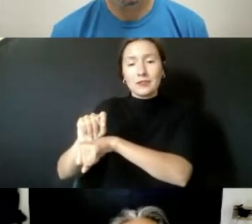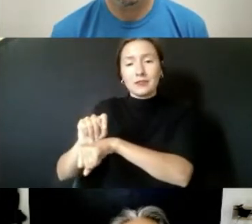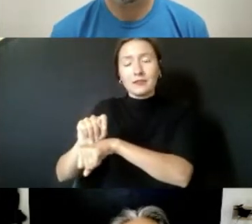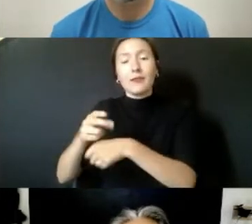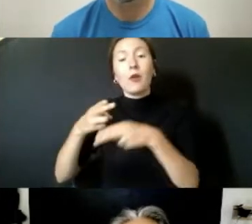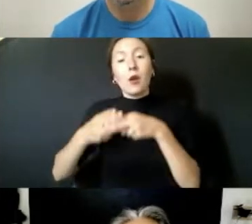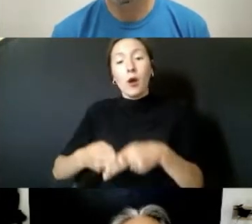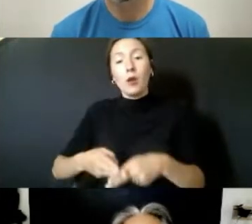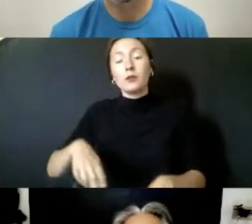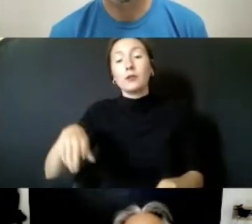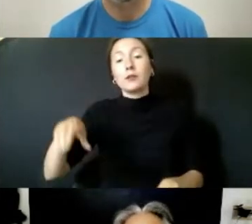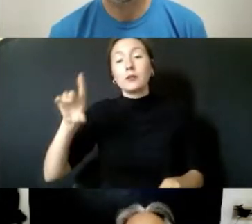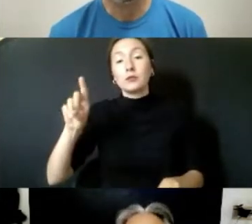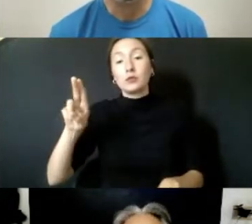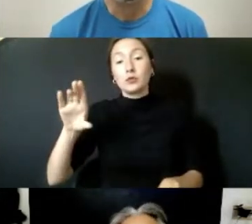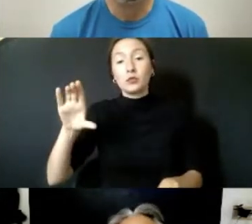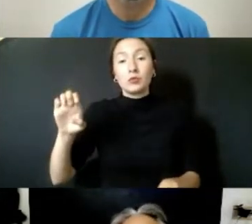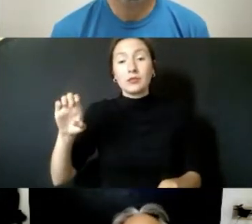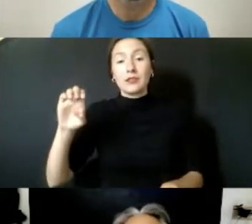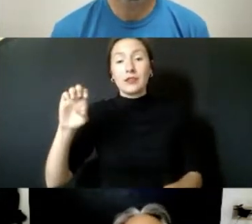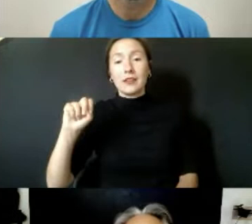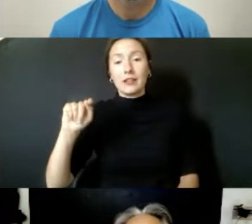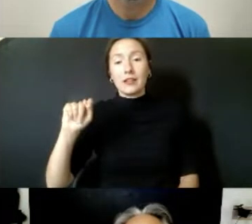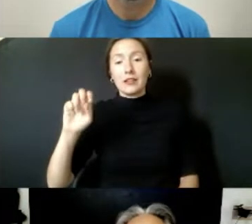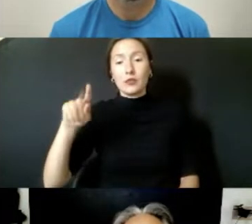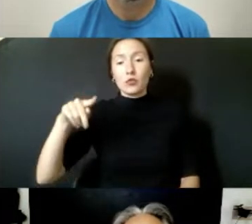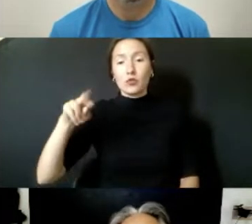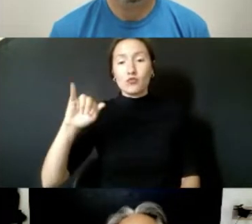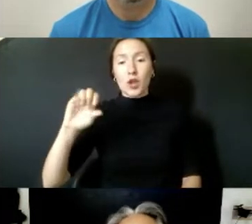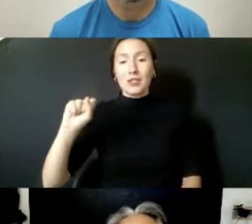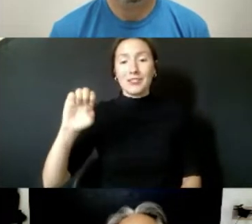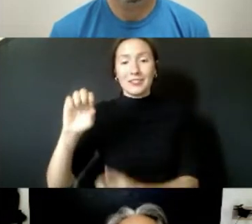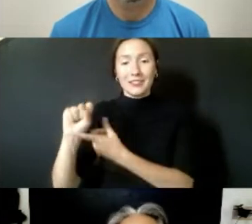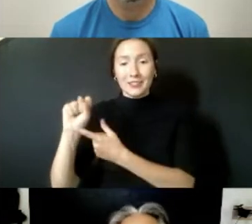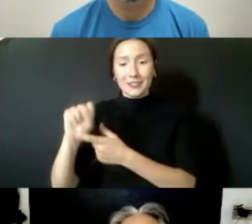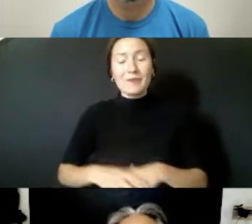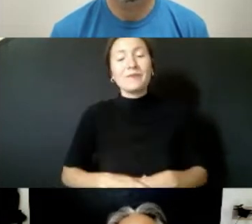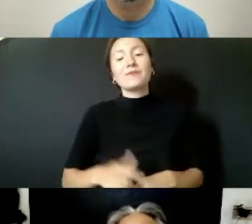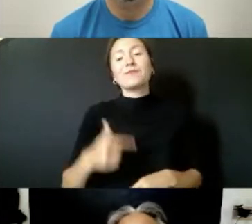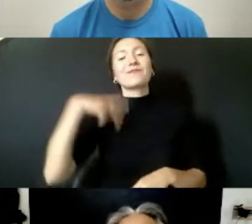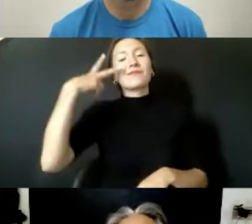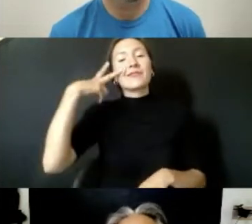correct that's right that's right so um and i have been seeing i've seen brian around for years and